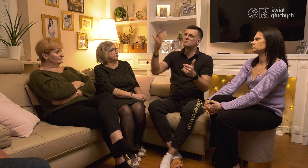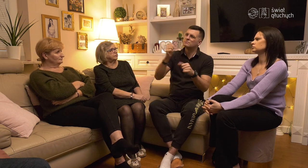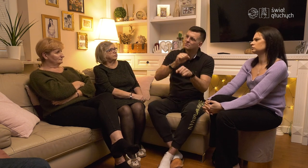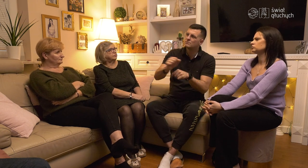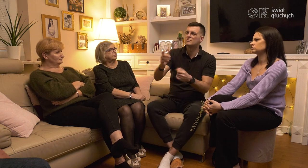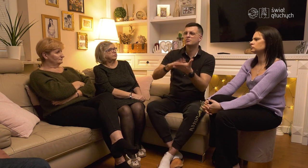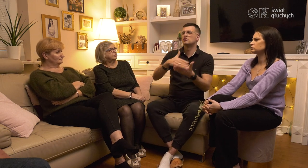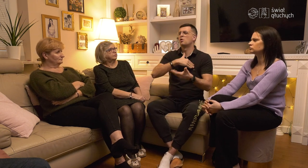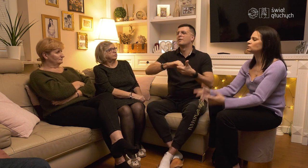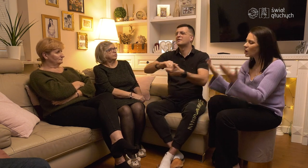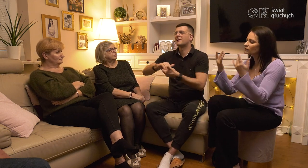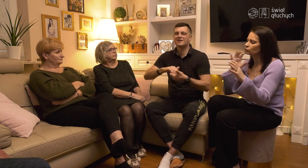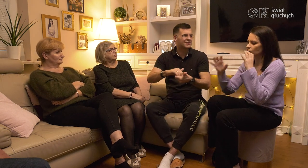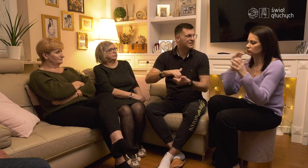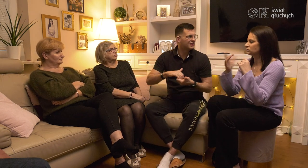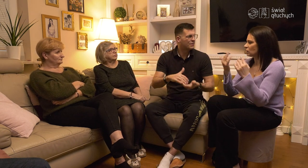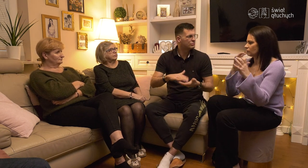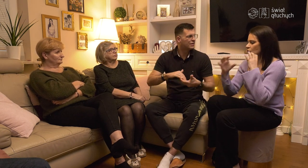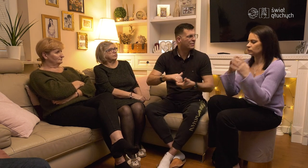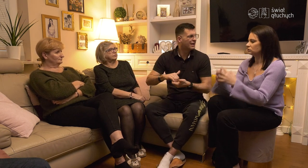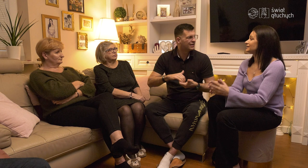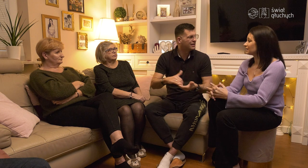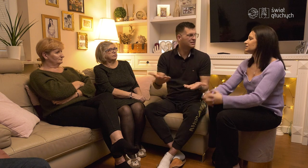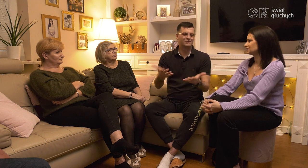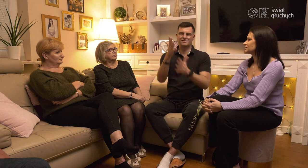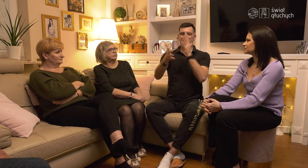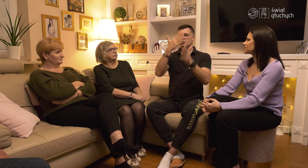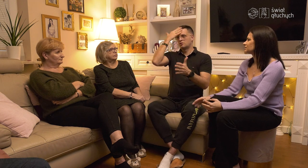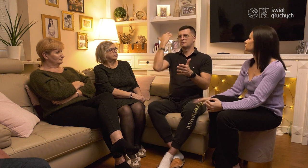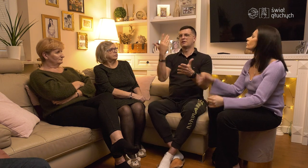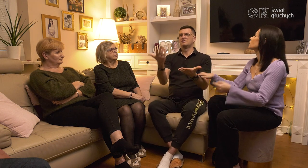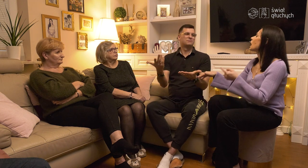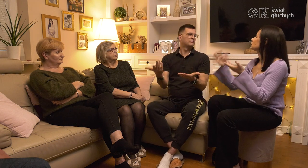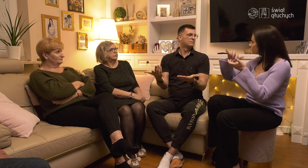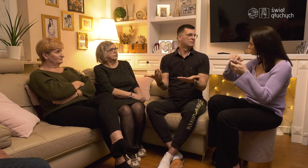Maybe somewhere in Poland in integrated schools.... [Monika]: Easy to communicate. [Rafał]: ...but they also don't know how to sign.